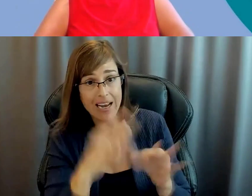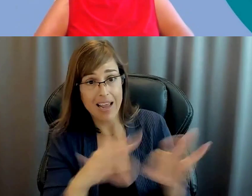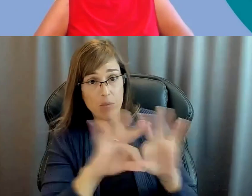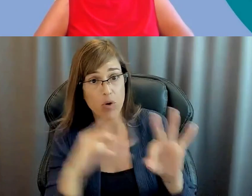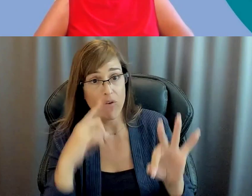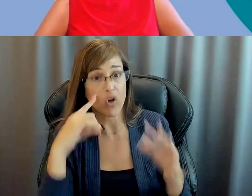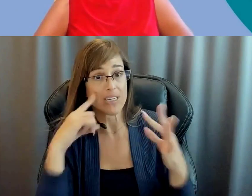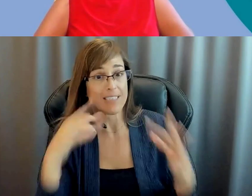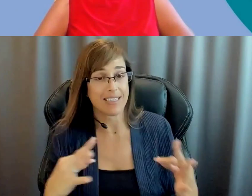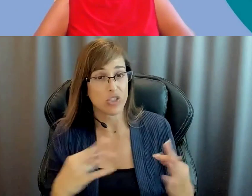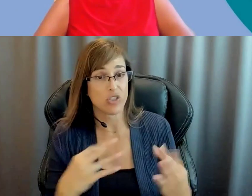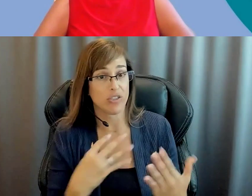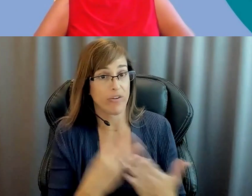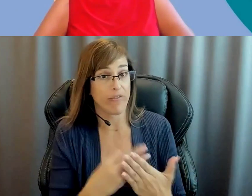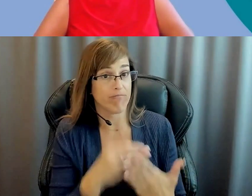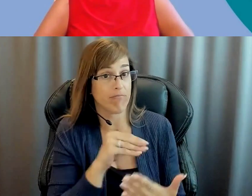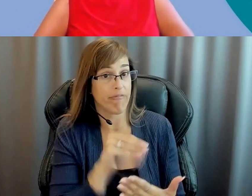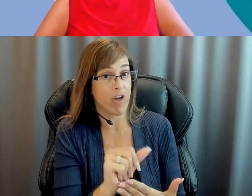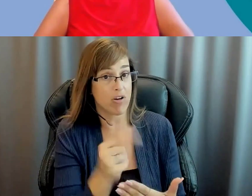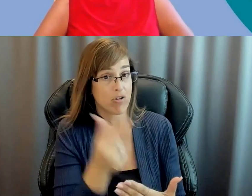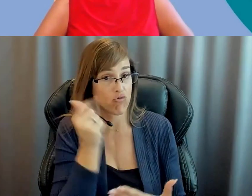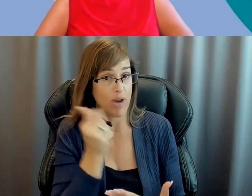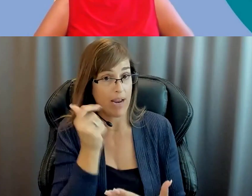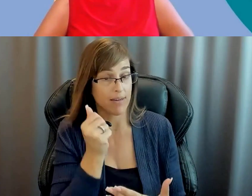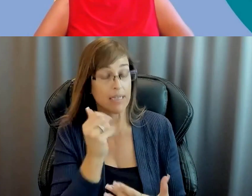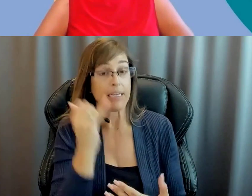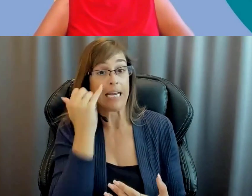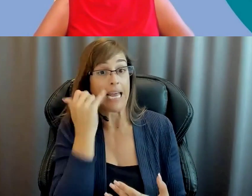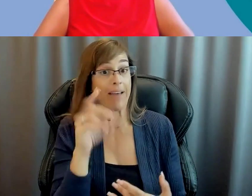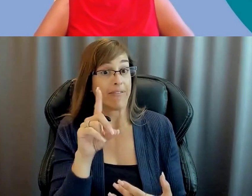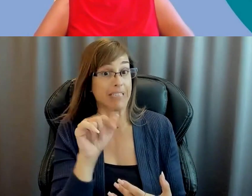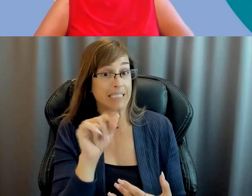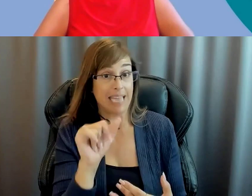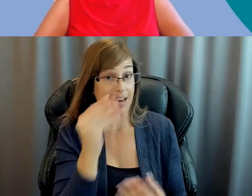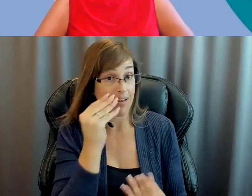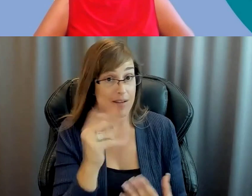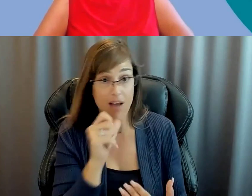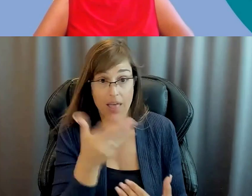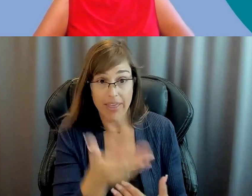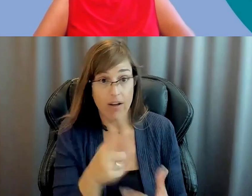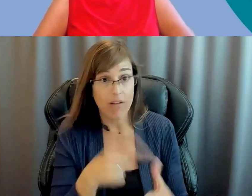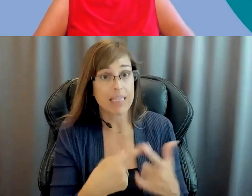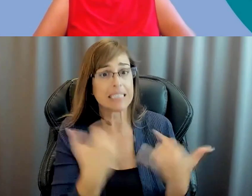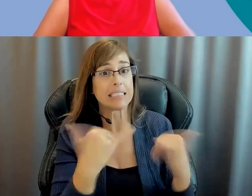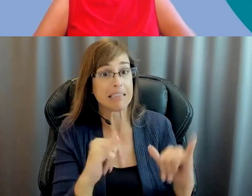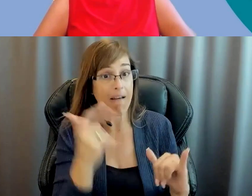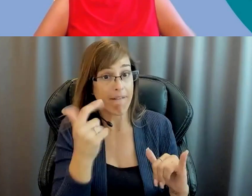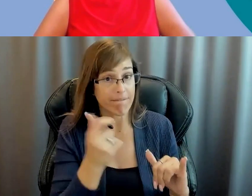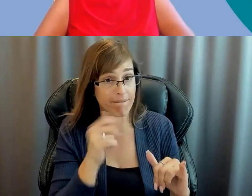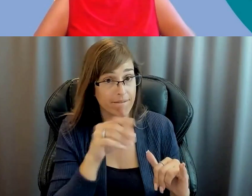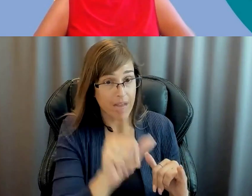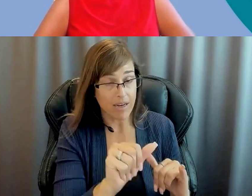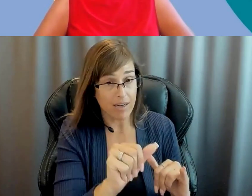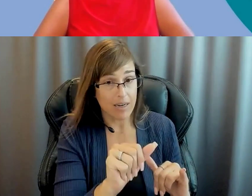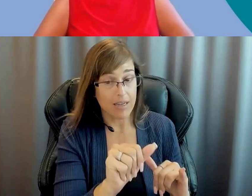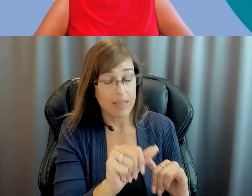to fund the grant?" "If the data was not there, would you still have funded the grant?" in other words. And so sometimes they'll come back and say,